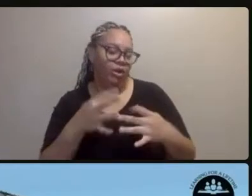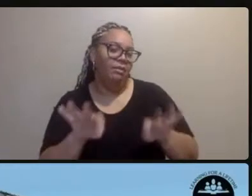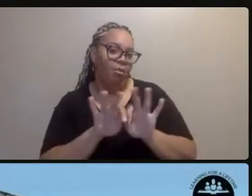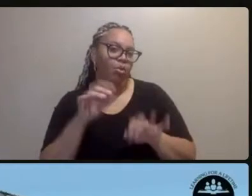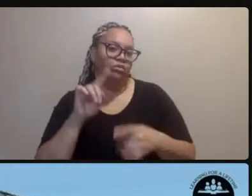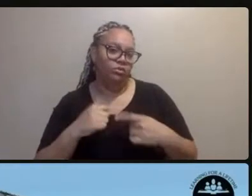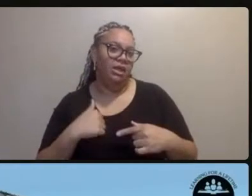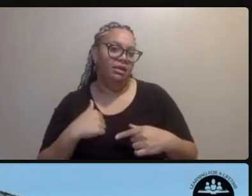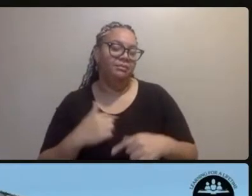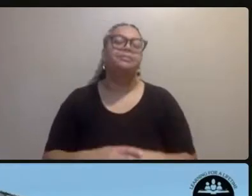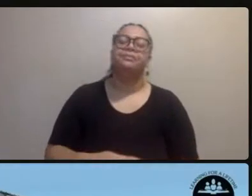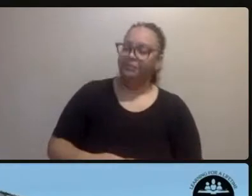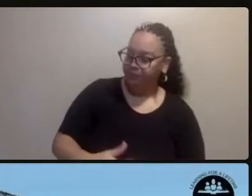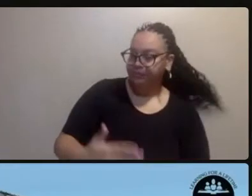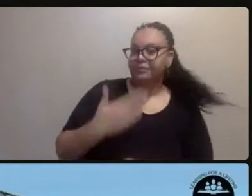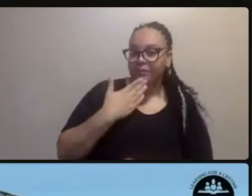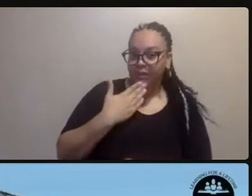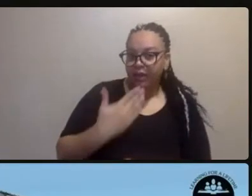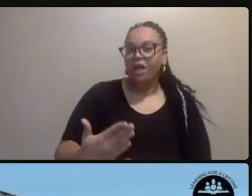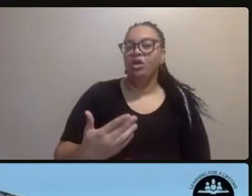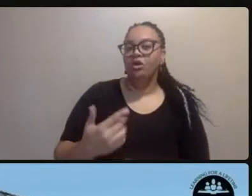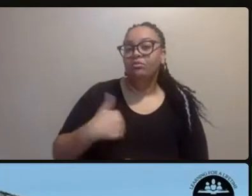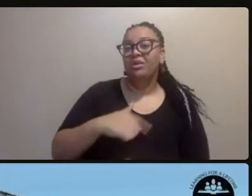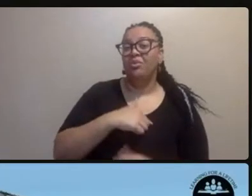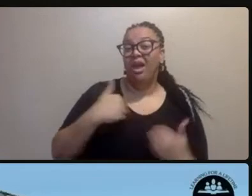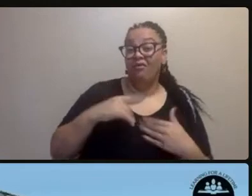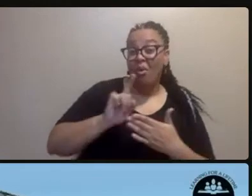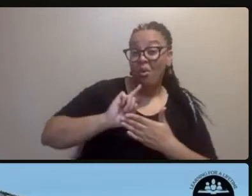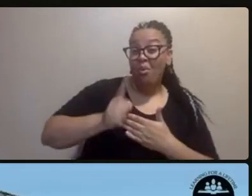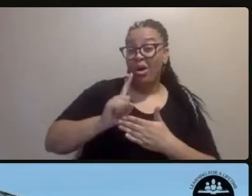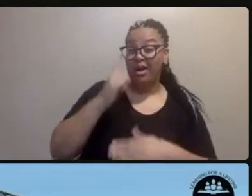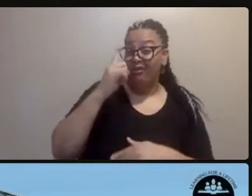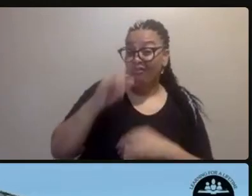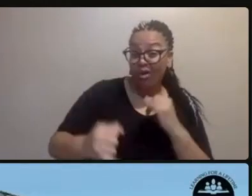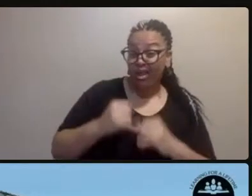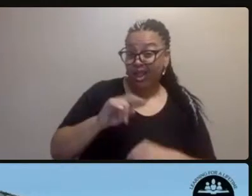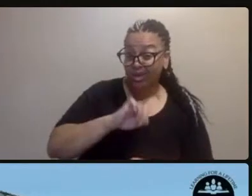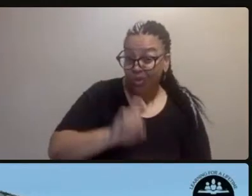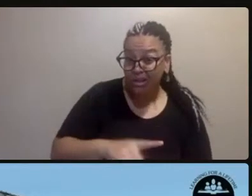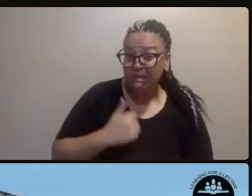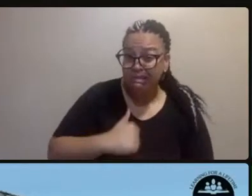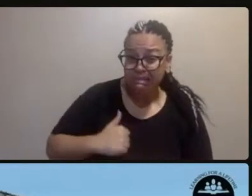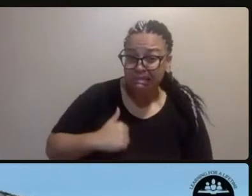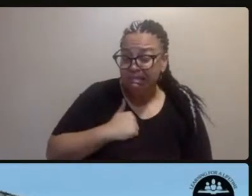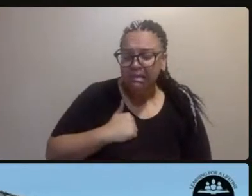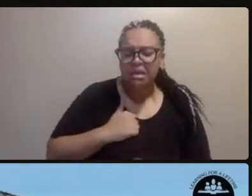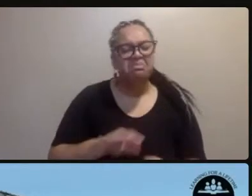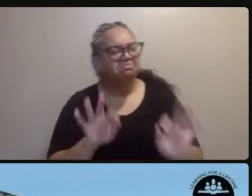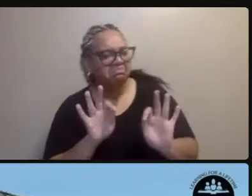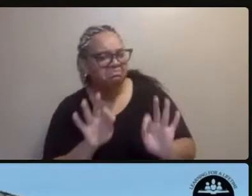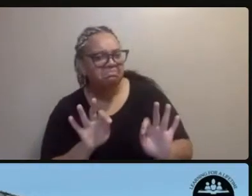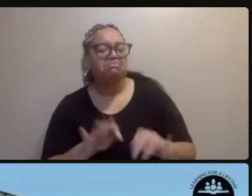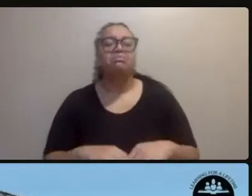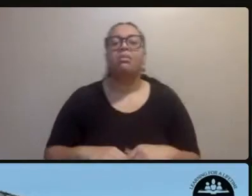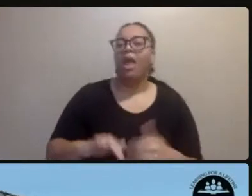LEARNING ENVIRONMENT. SO WE ALWAYS HAVE TO THINK ABOUT LOOKING WHAT'S BEHIND